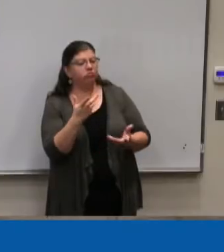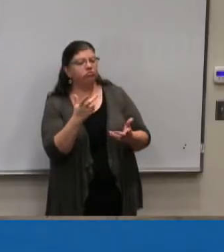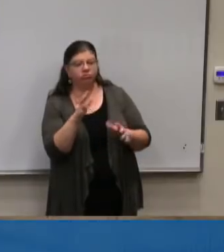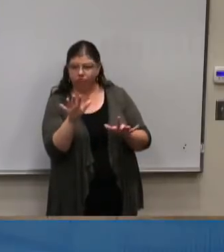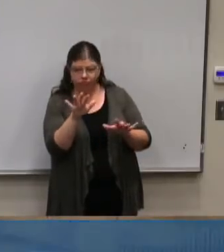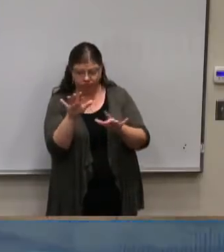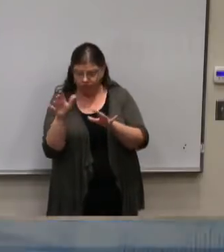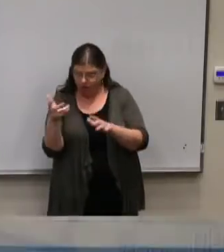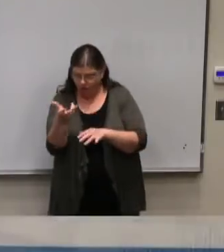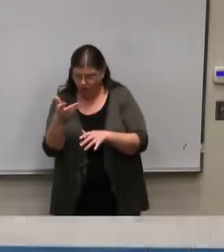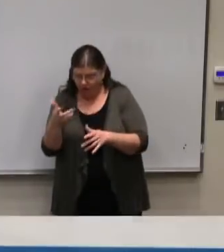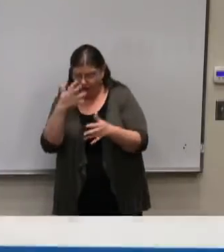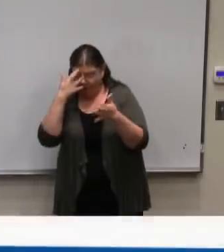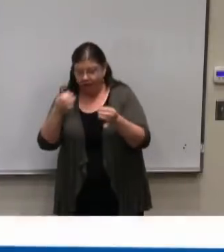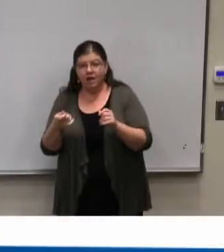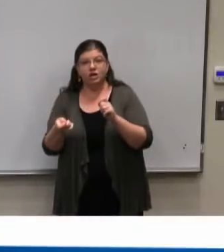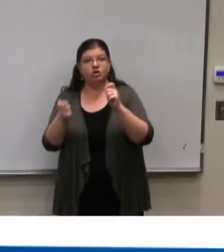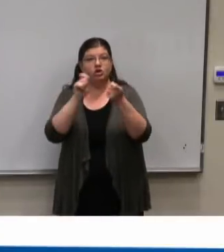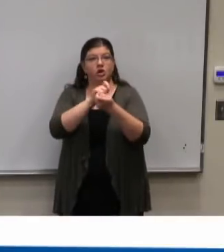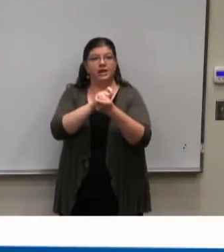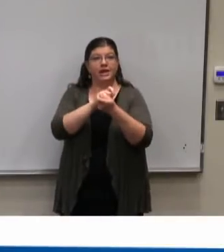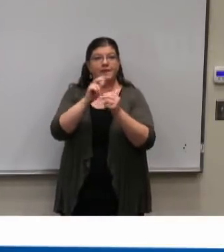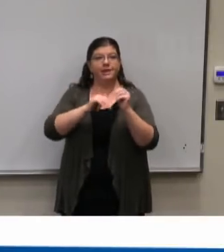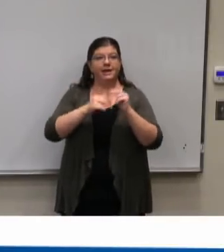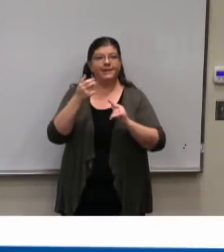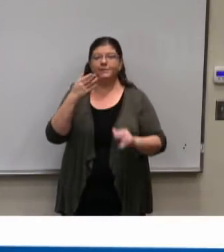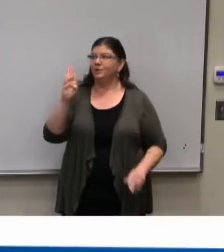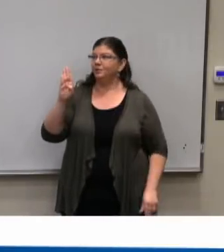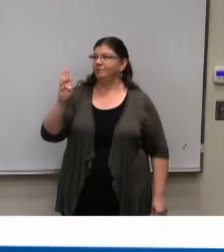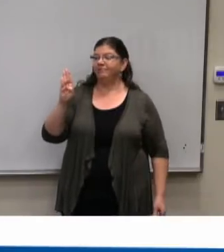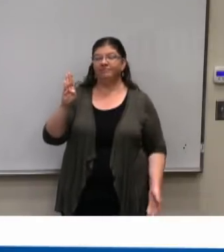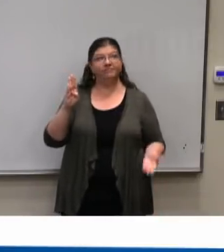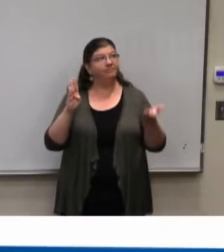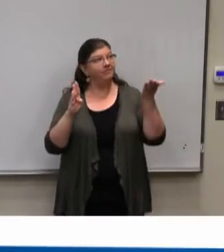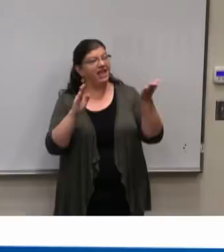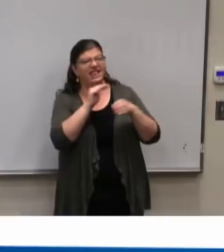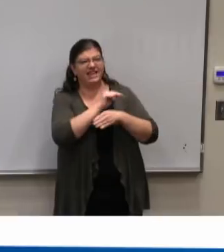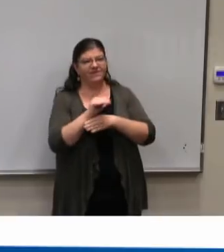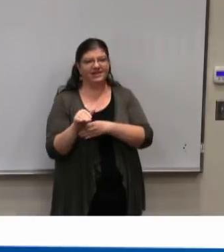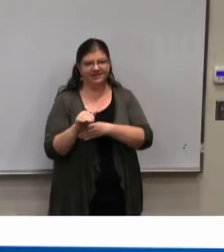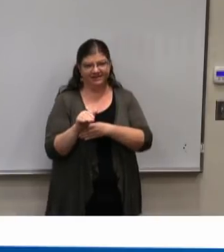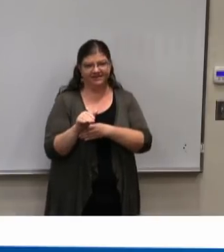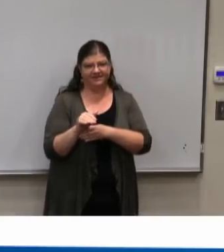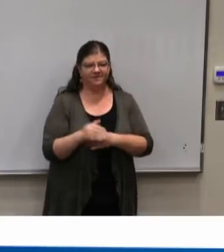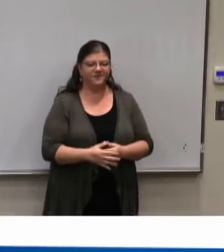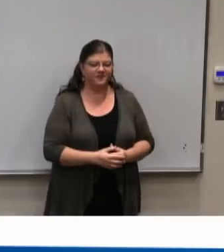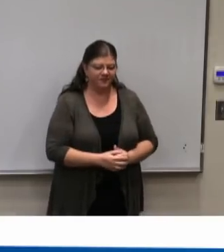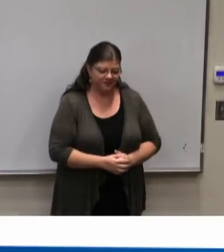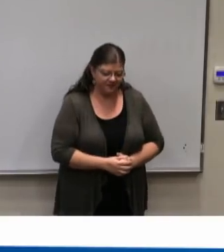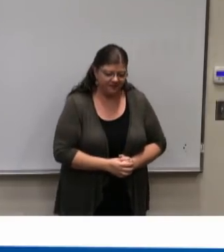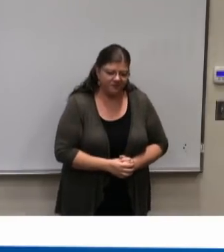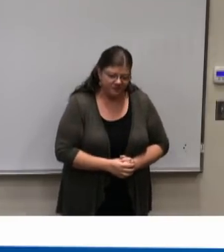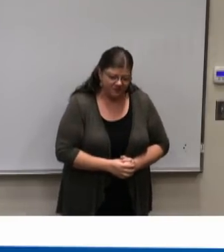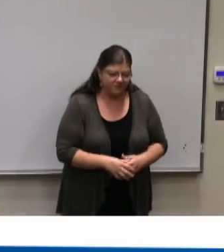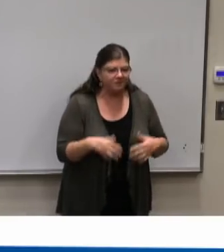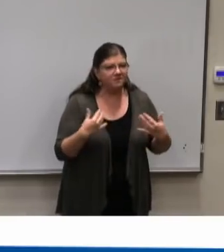up with turning the buildings blue in the evenings and there's gotten a lot of traction,